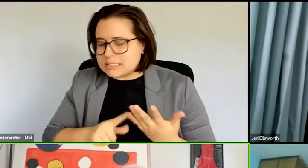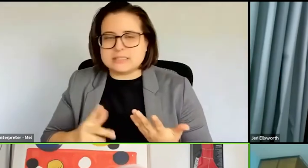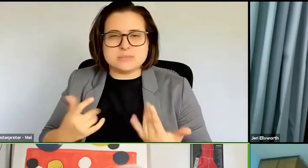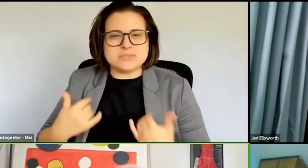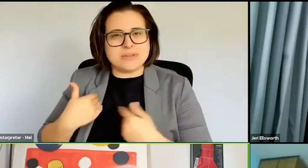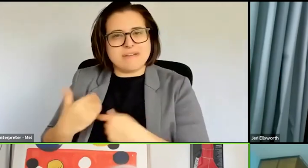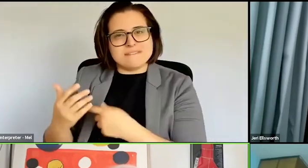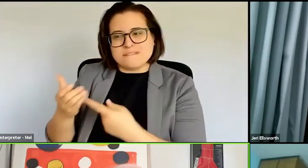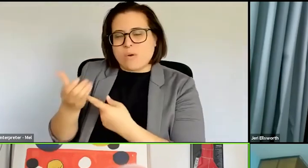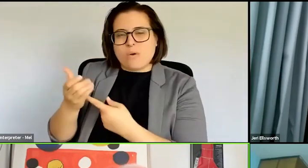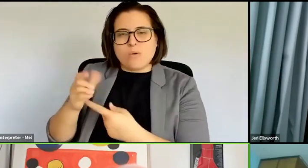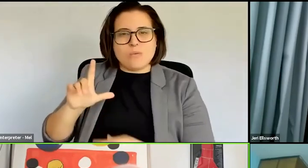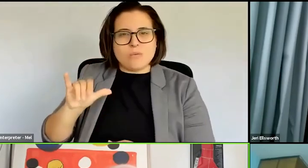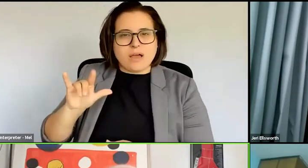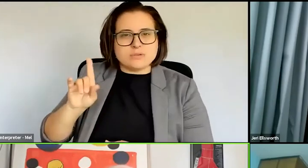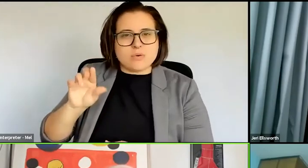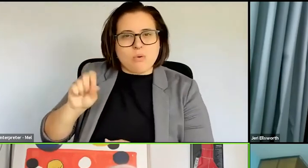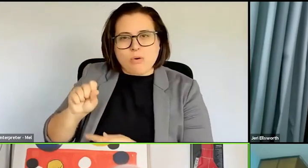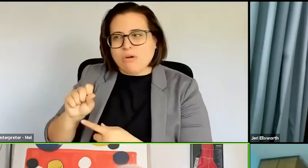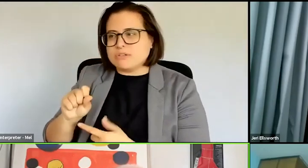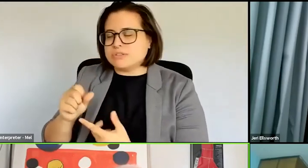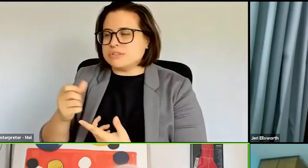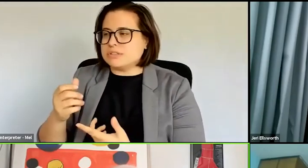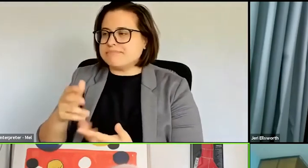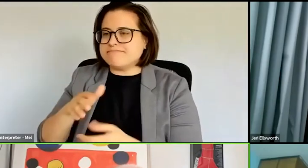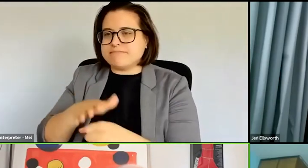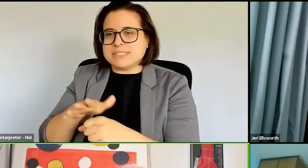and tracking, and visual tracking, and enough horsepower to do facial recognition,